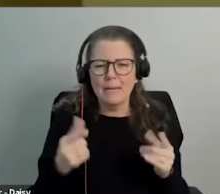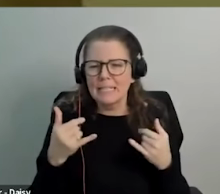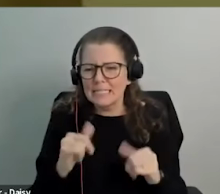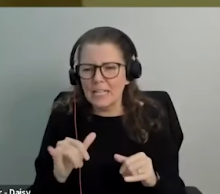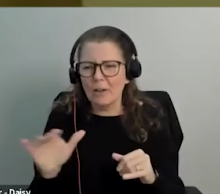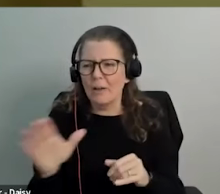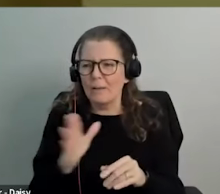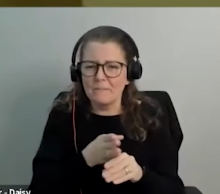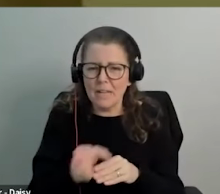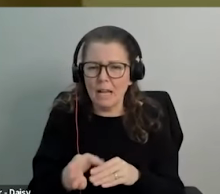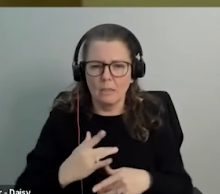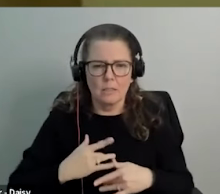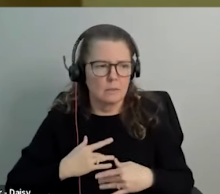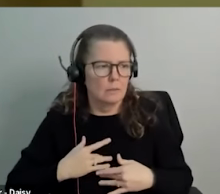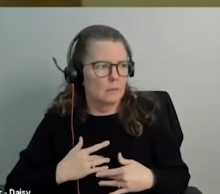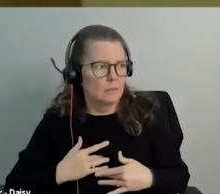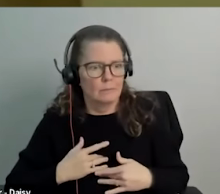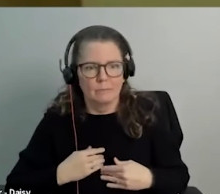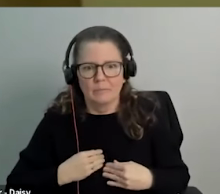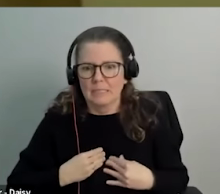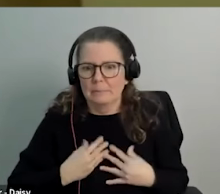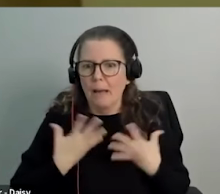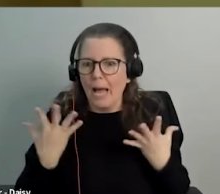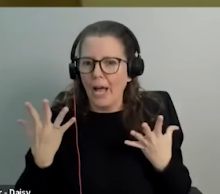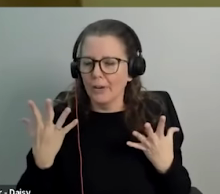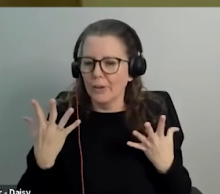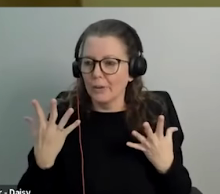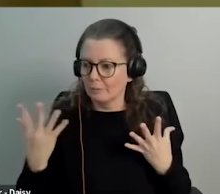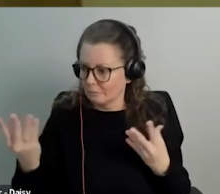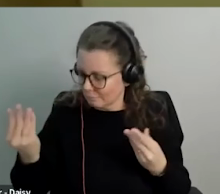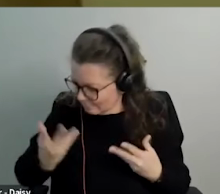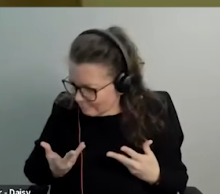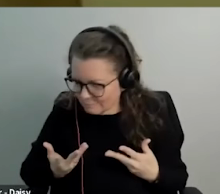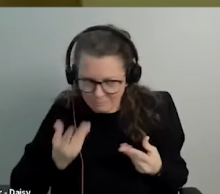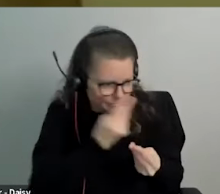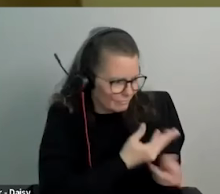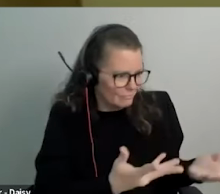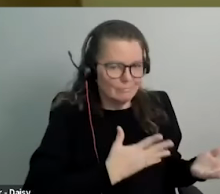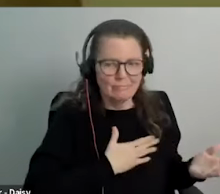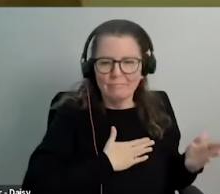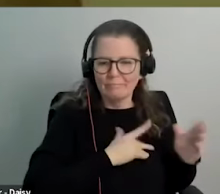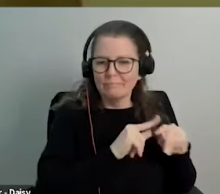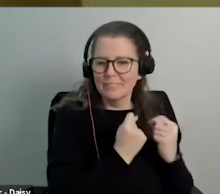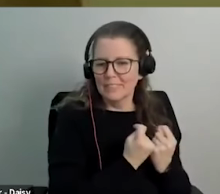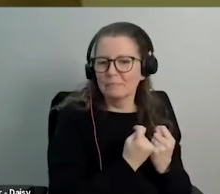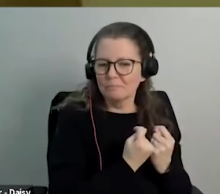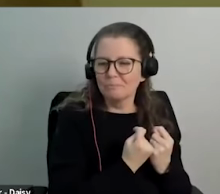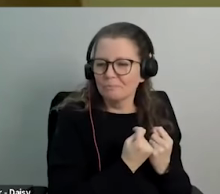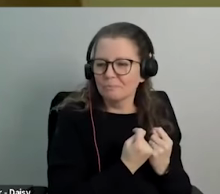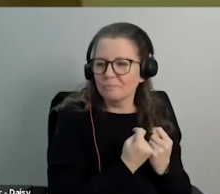that I love bringing them back to my team and sharing them. So I don't think there's one thing I can say, is the greatest thing.